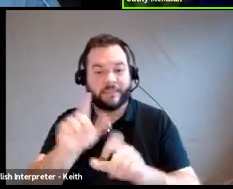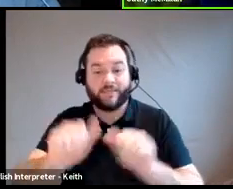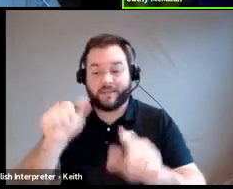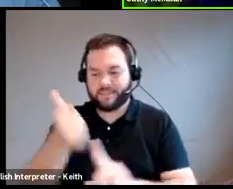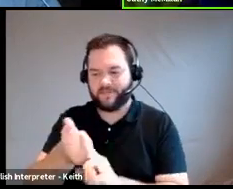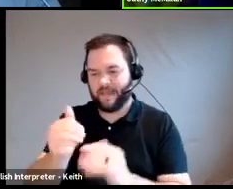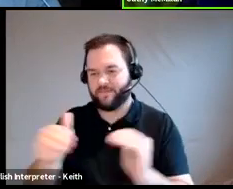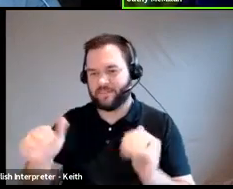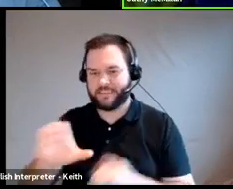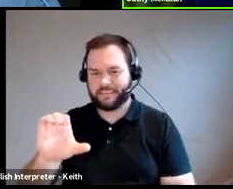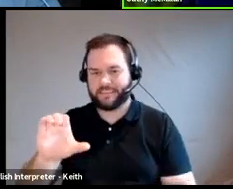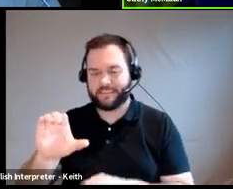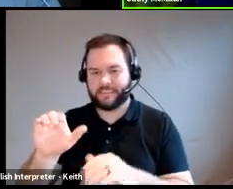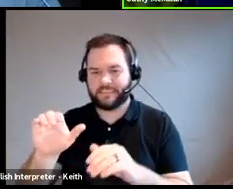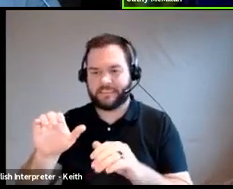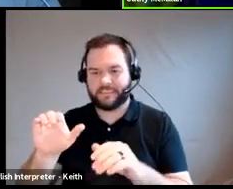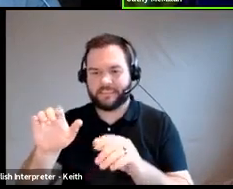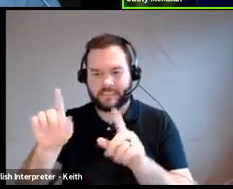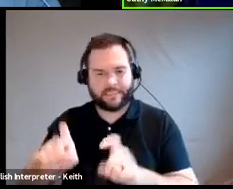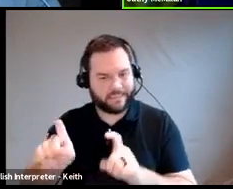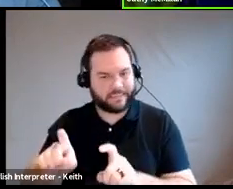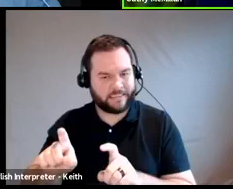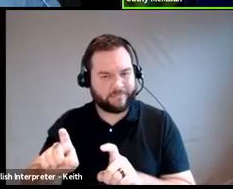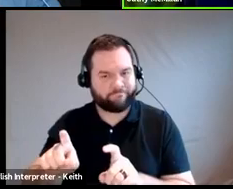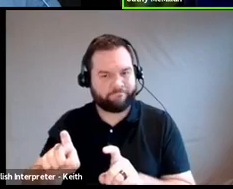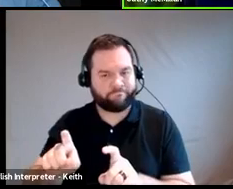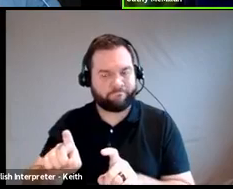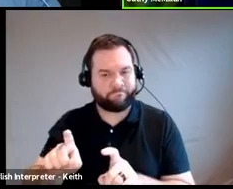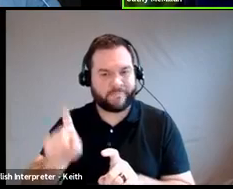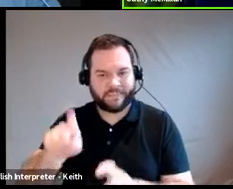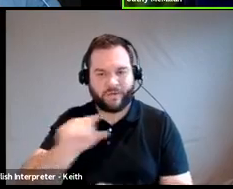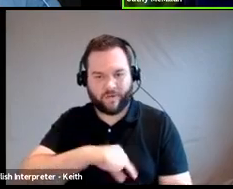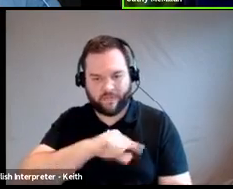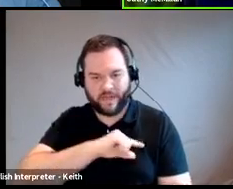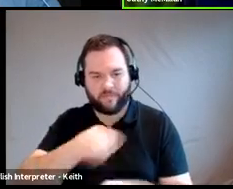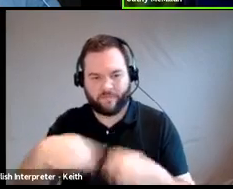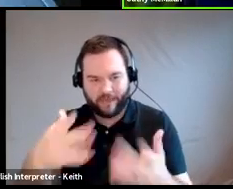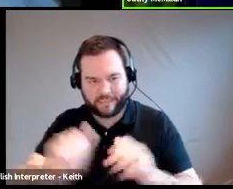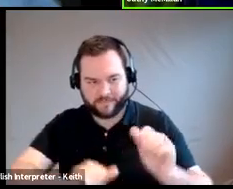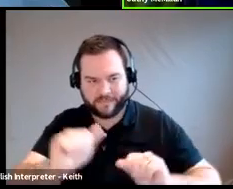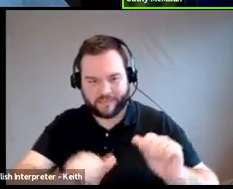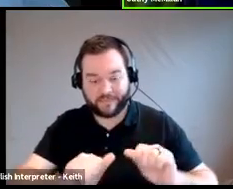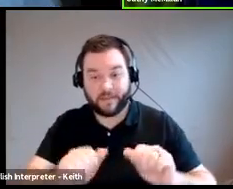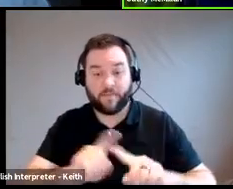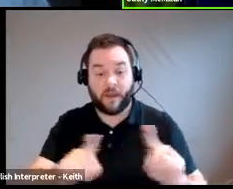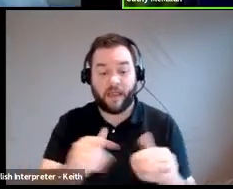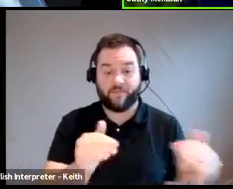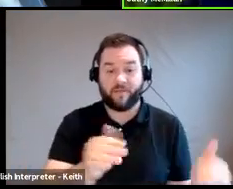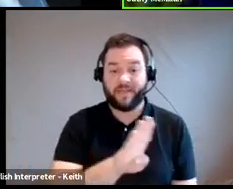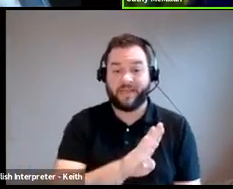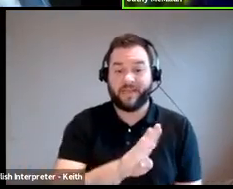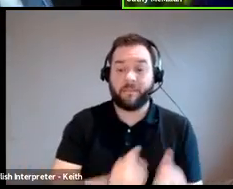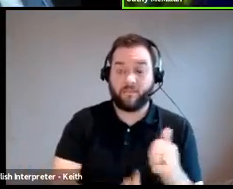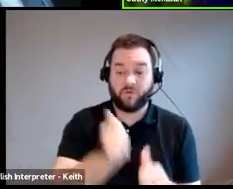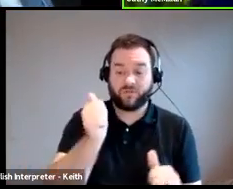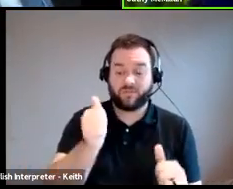like second assessment is a level see tasks so you have to be level see tasks so you have to be. be able to, you have to be cool able to, you have to be qualified to give those